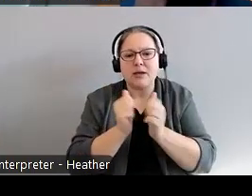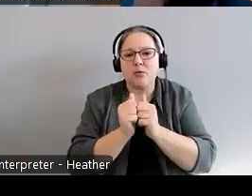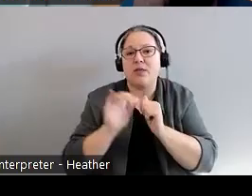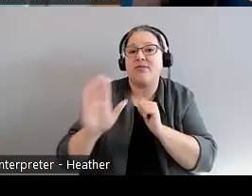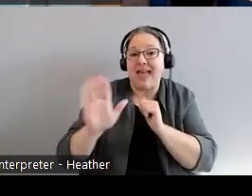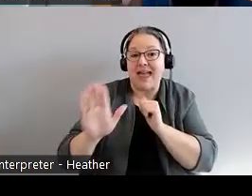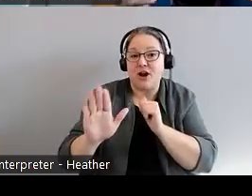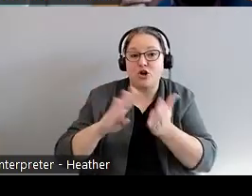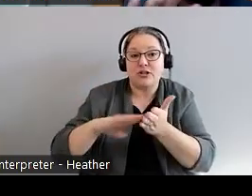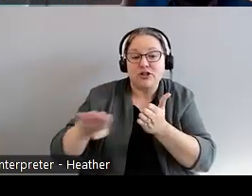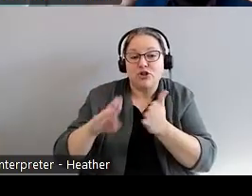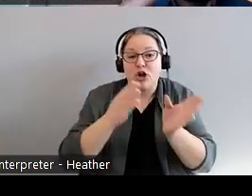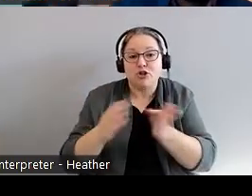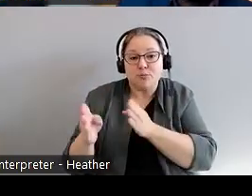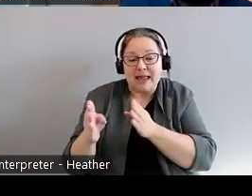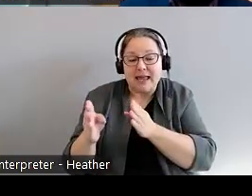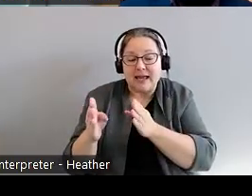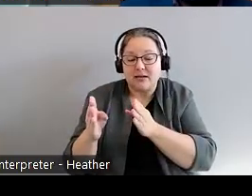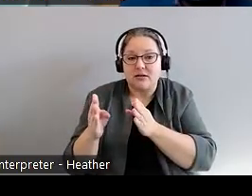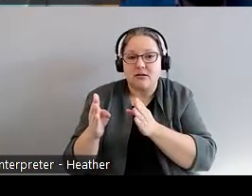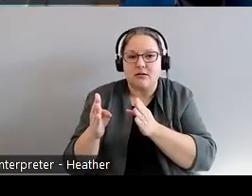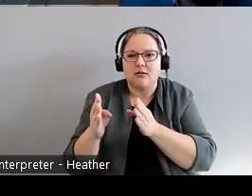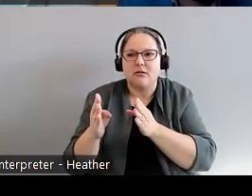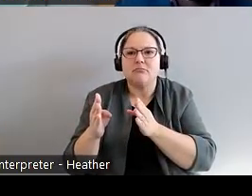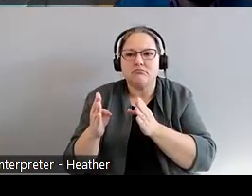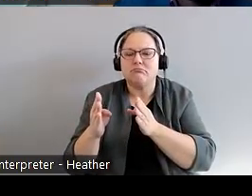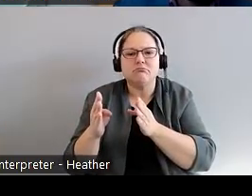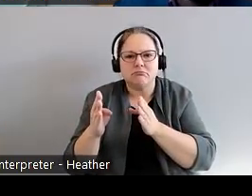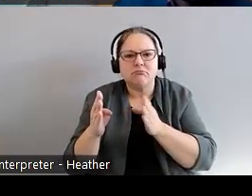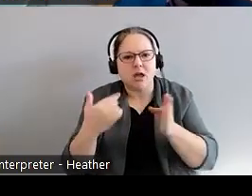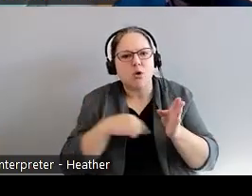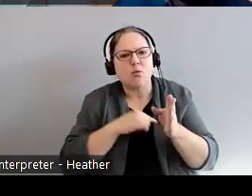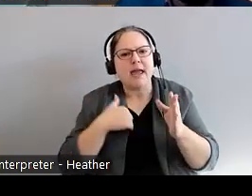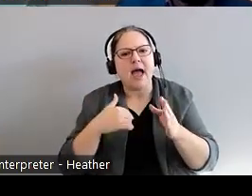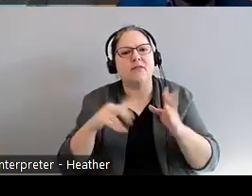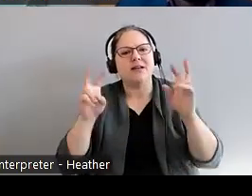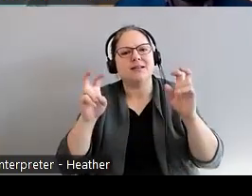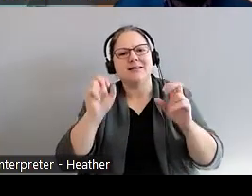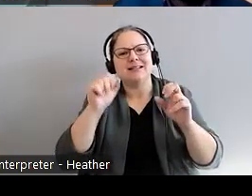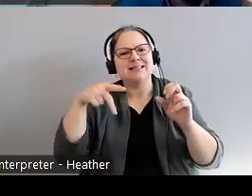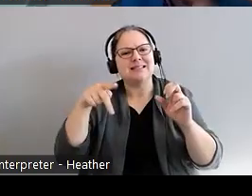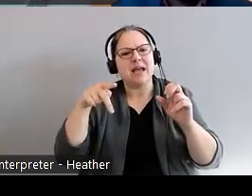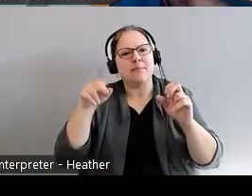uh in the PQ. uh on our on the long uh we have a step down area in our unit for doing that. Again,